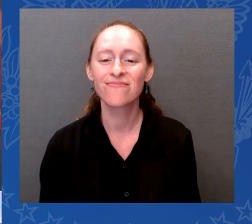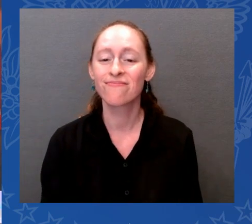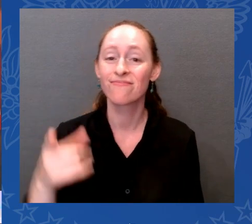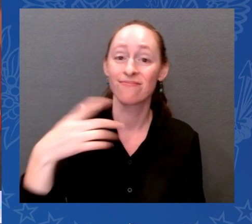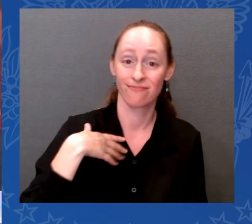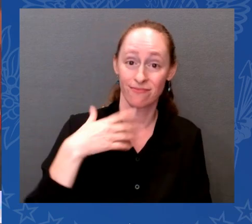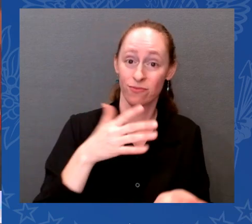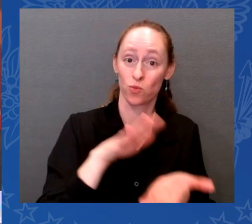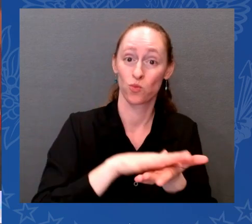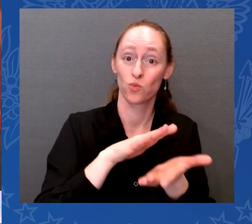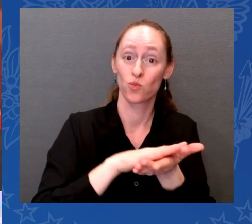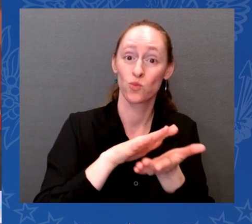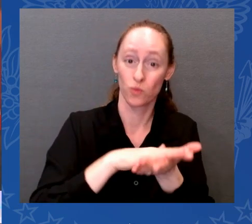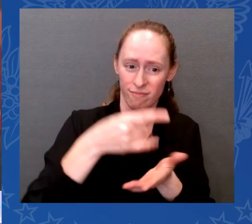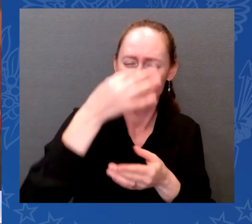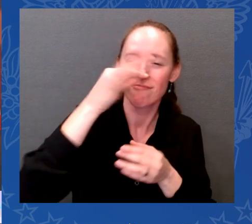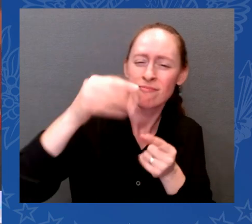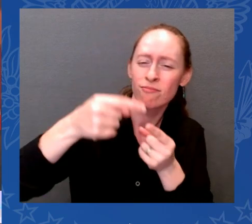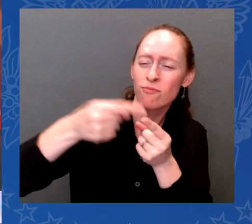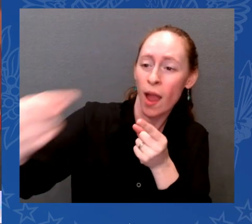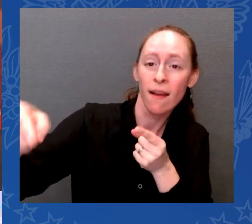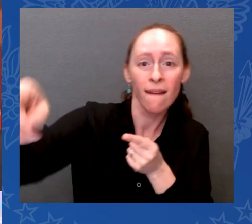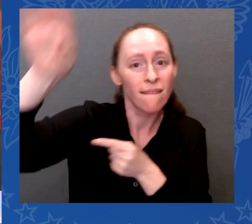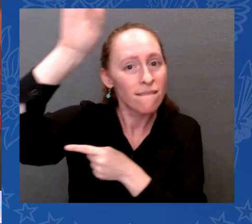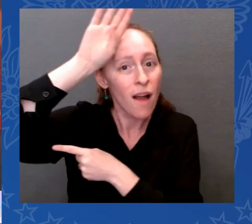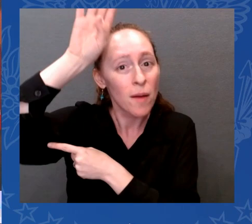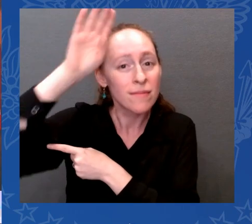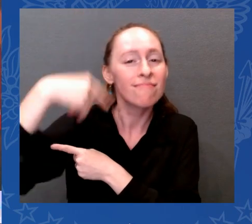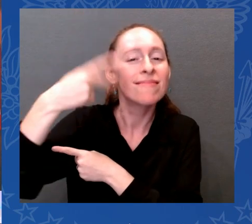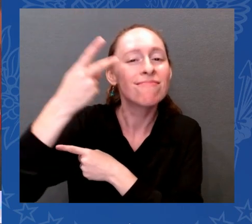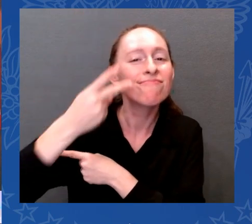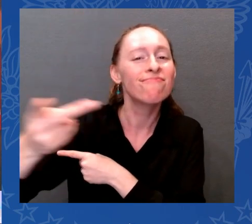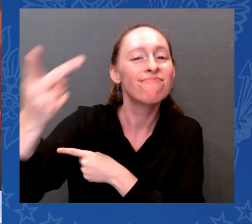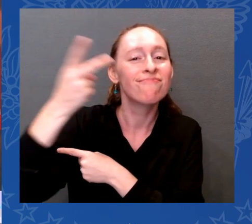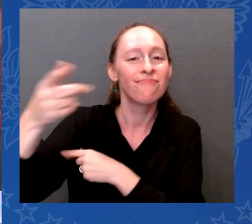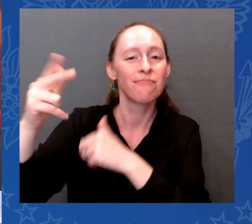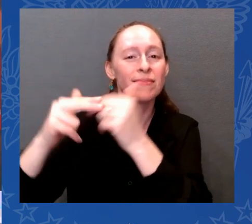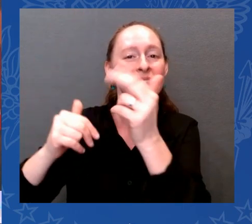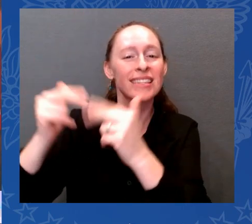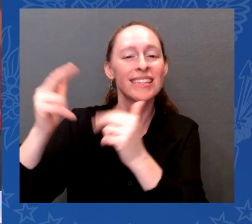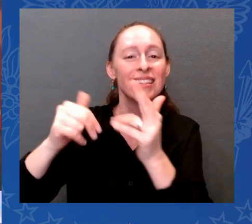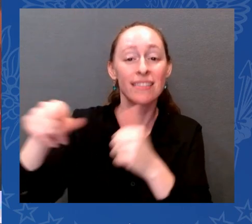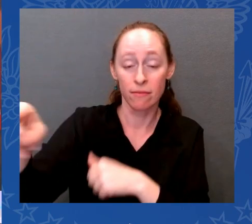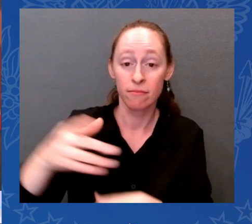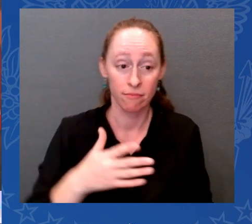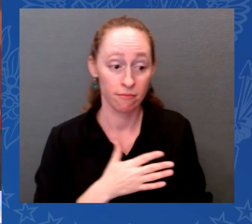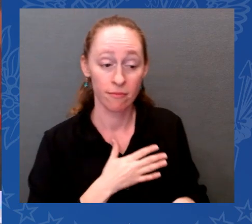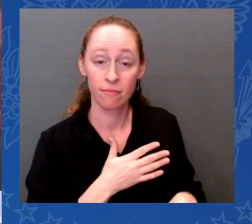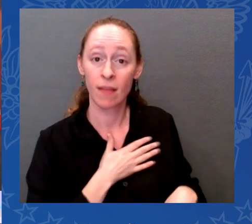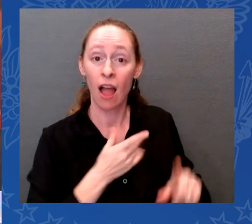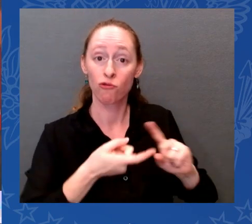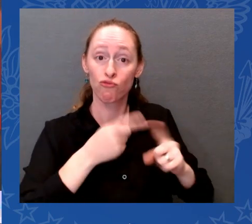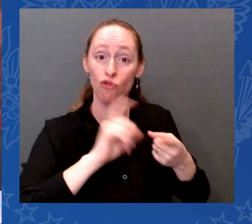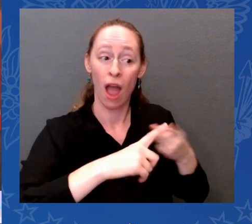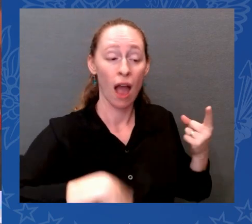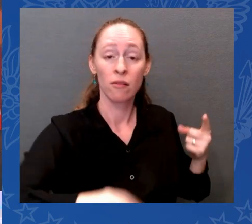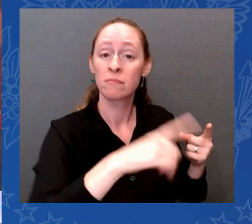And all my buddies, they came -- either became a firefighter, a cop, or a priest. I wasn't qualified for any of them, so here I am.